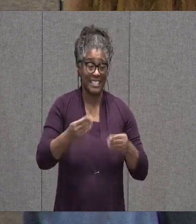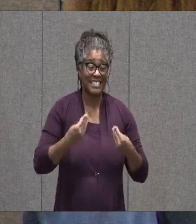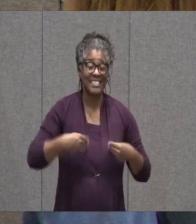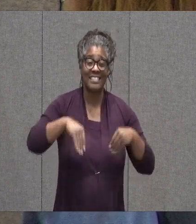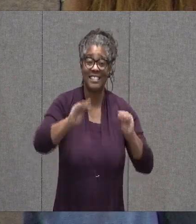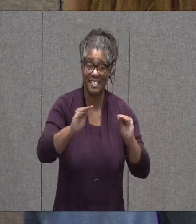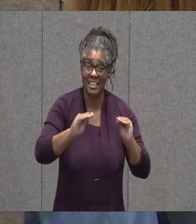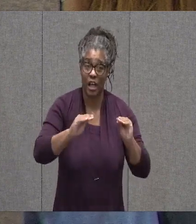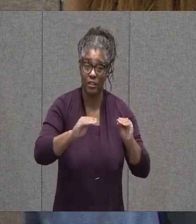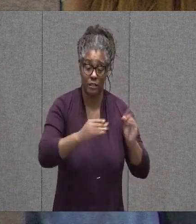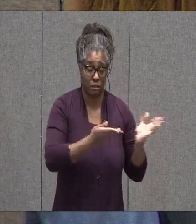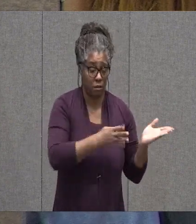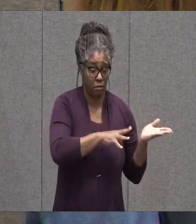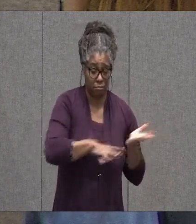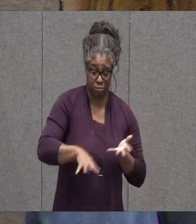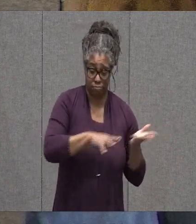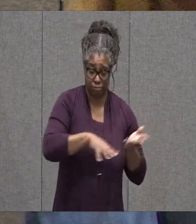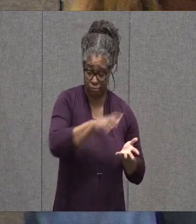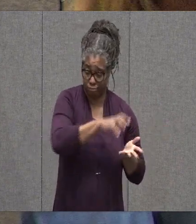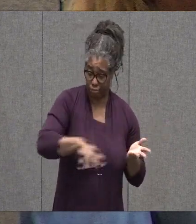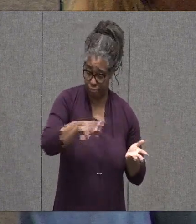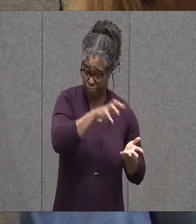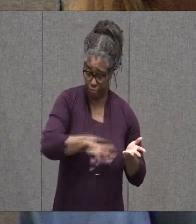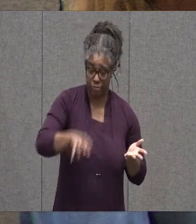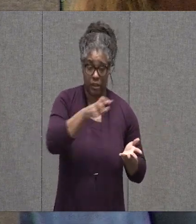All of these workers earn wages.